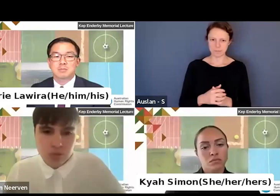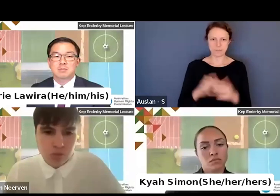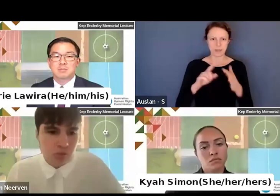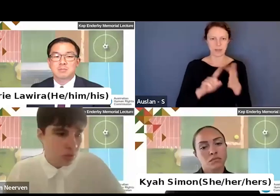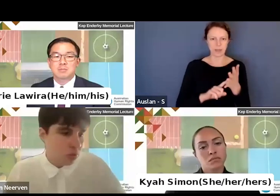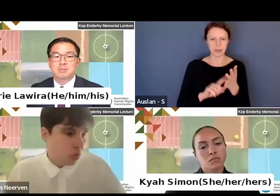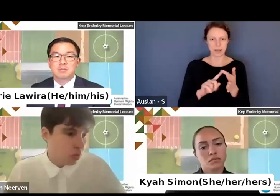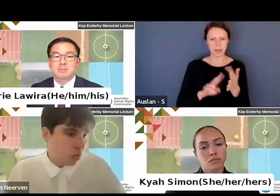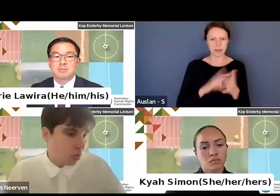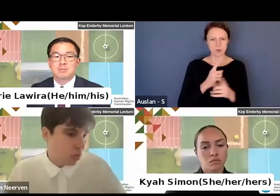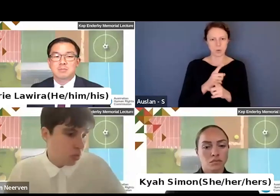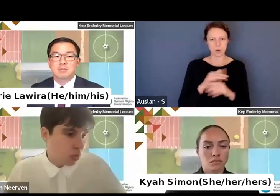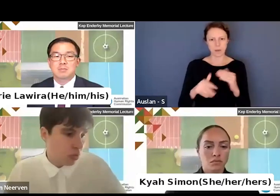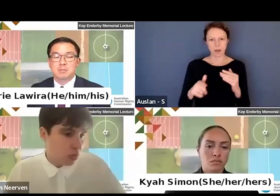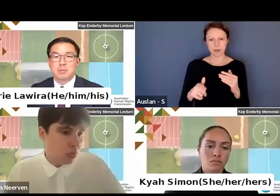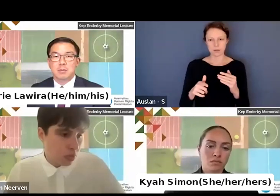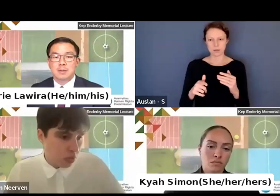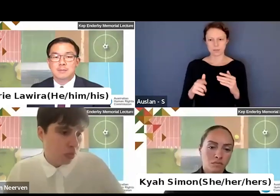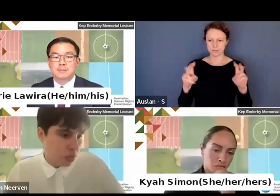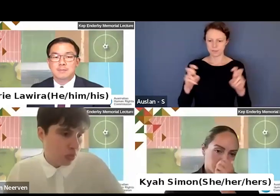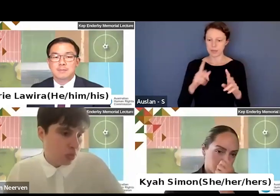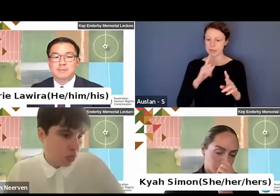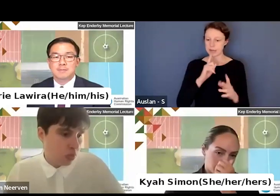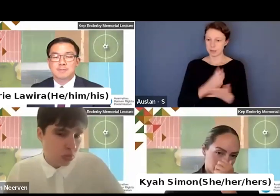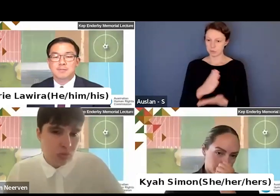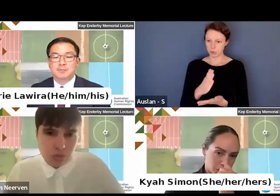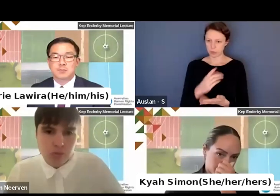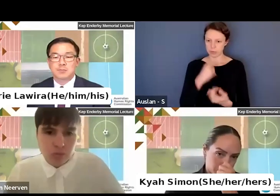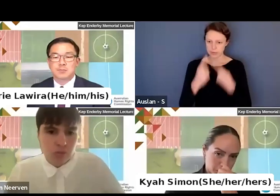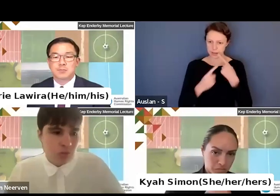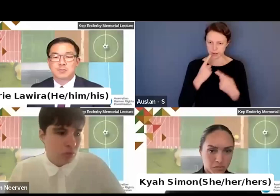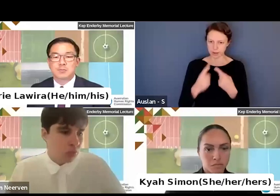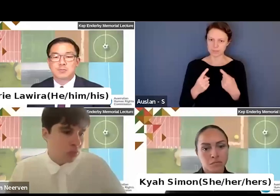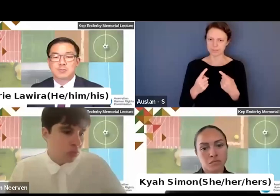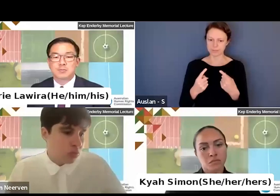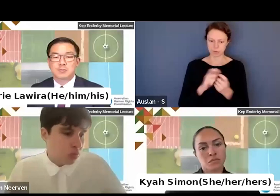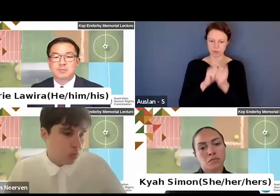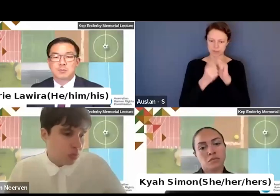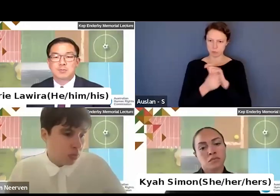that around truth telling, around transformative justice, around